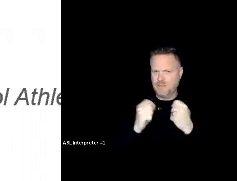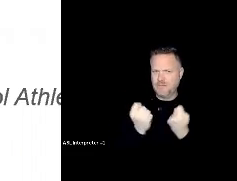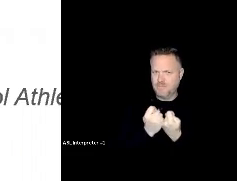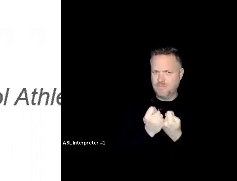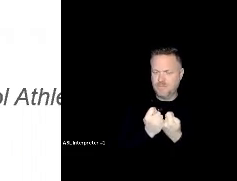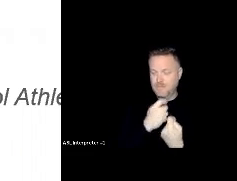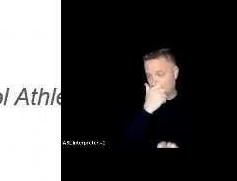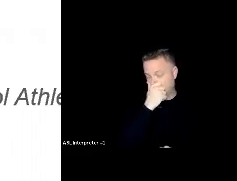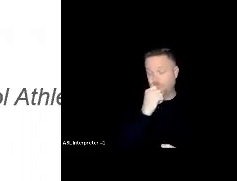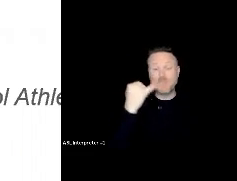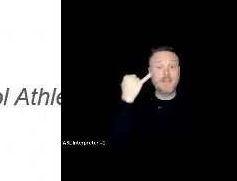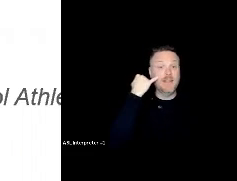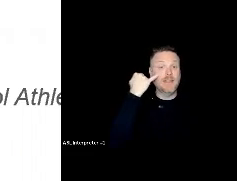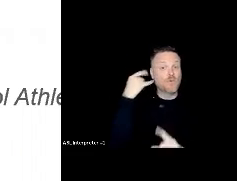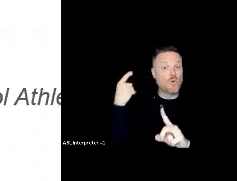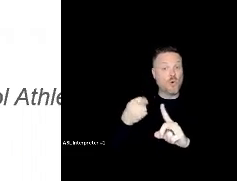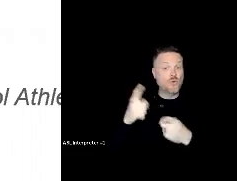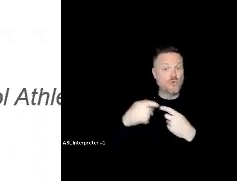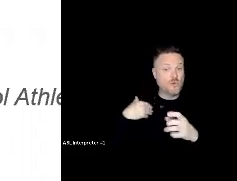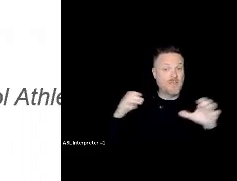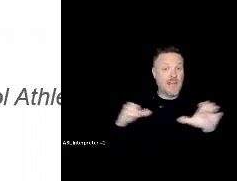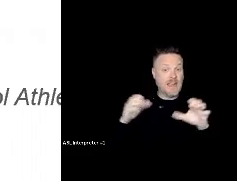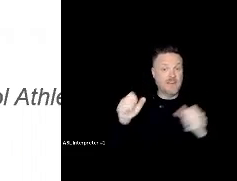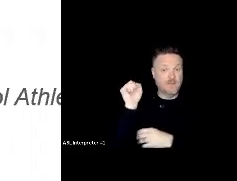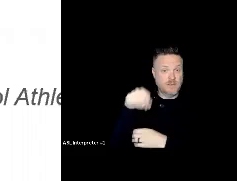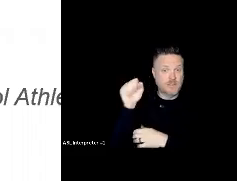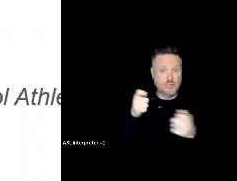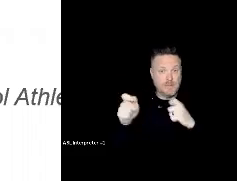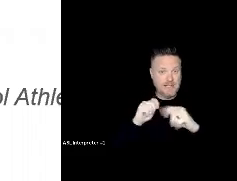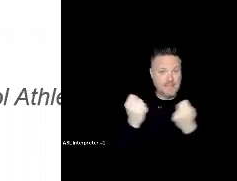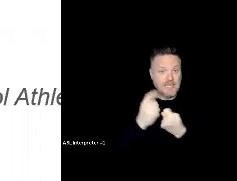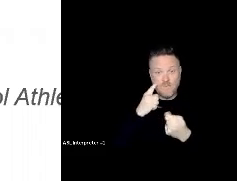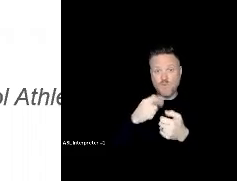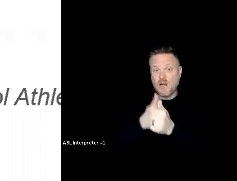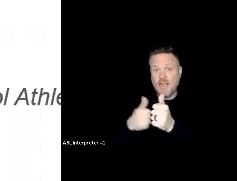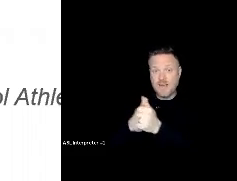If our goal is to have an active concussion management team in every school using the